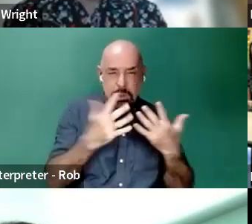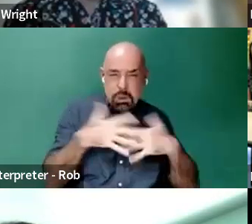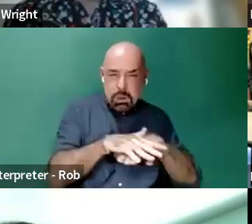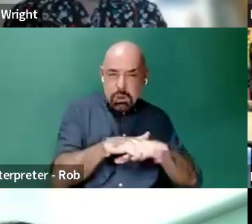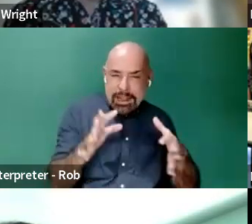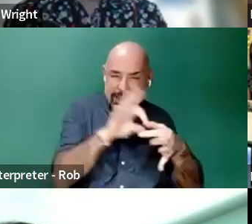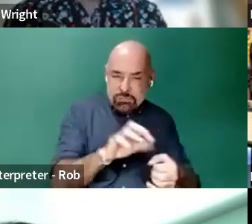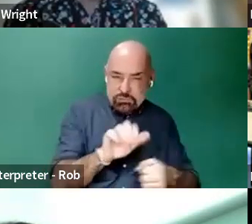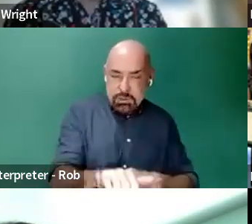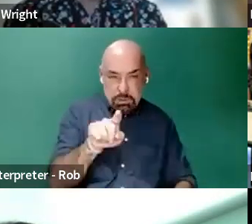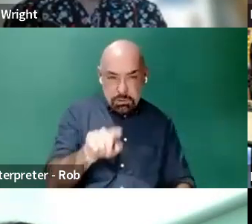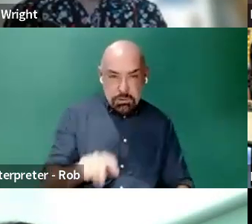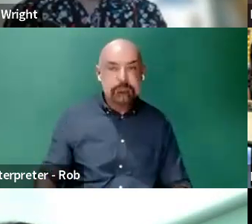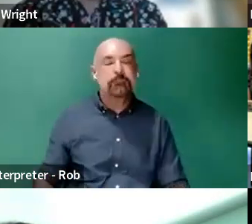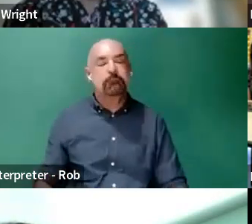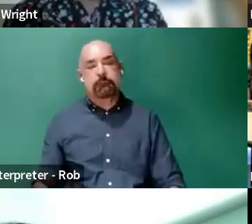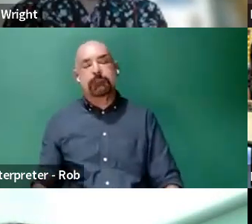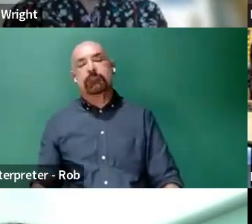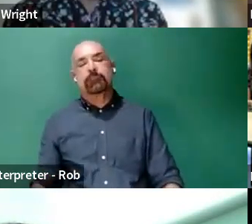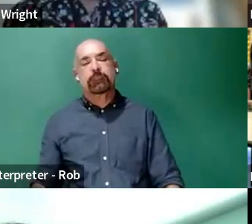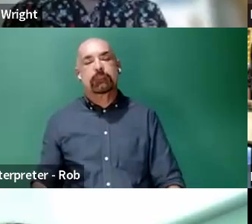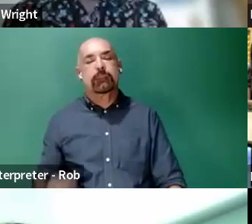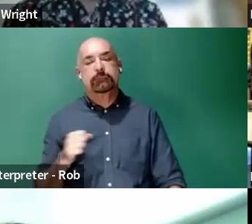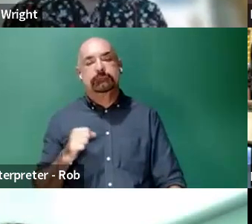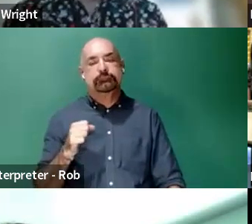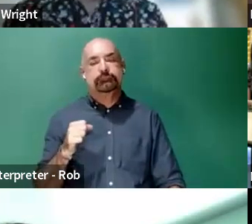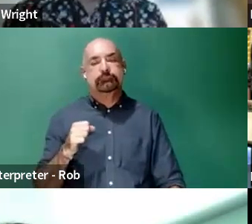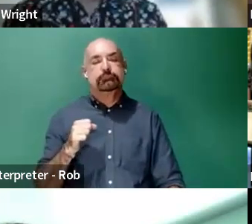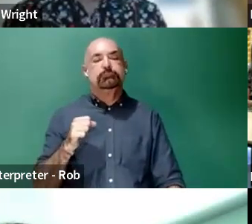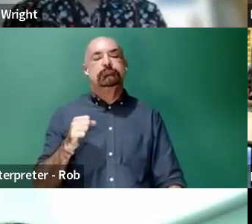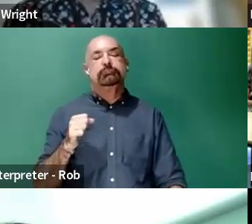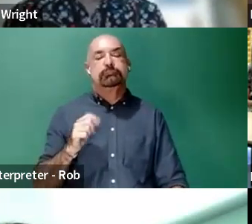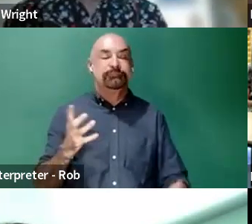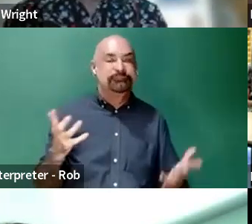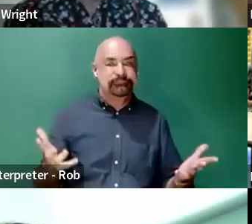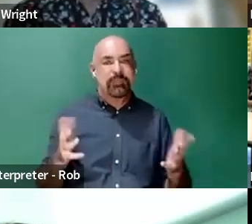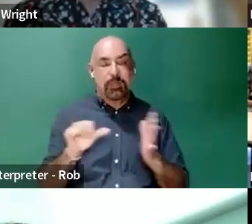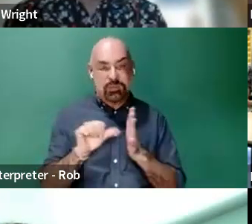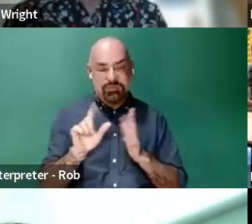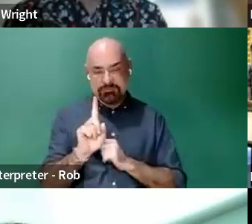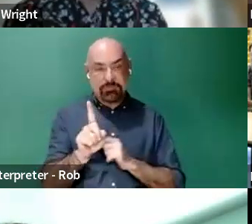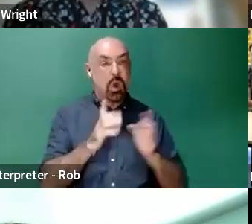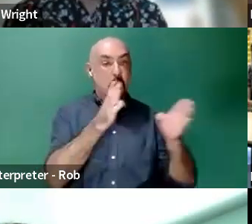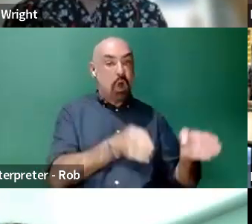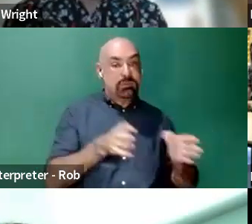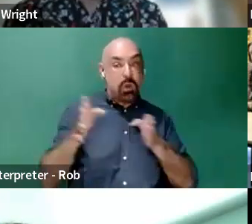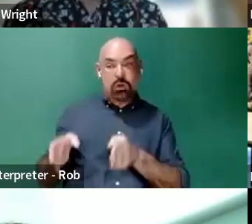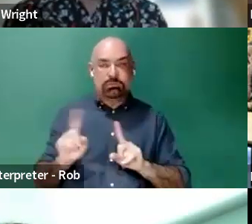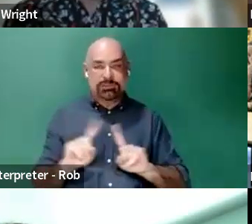I think the challenge there is that it's probably different in different hospitals. So finding out what...